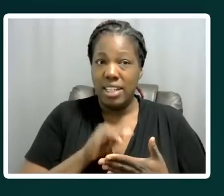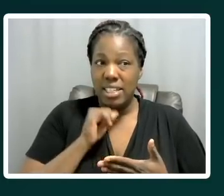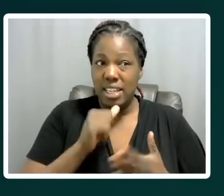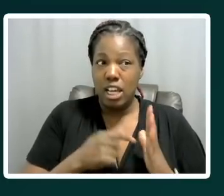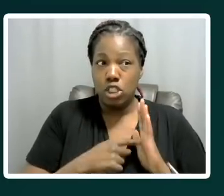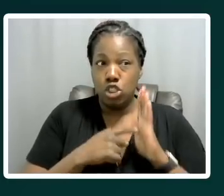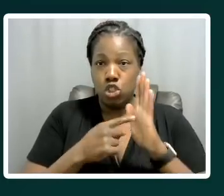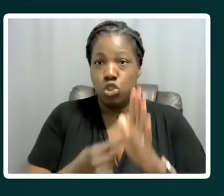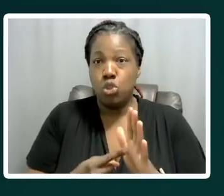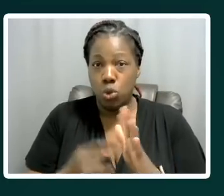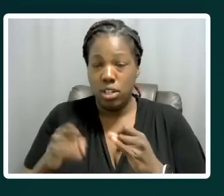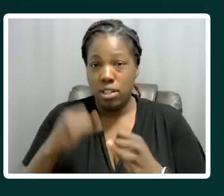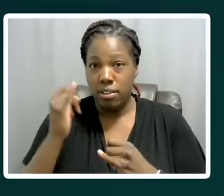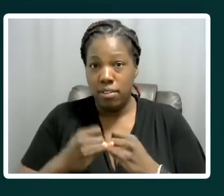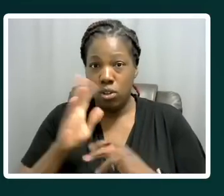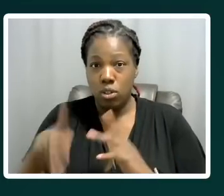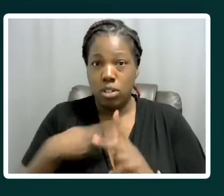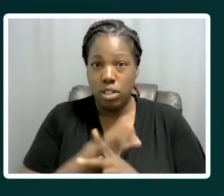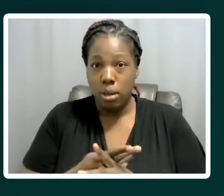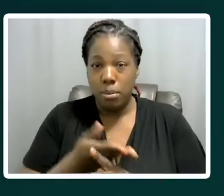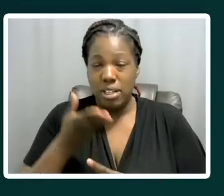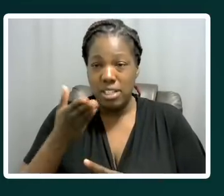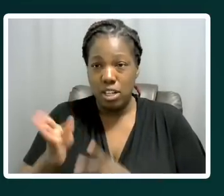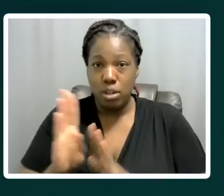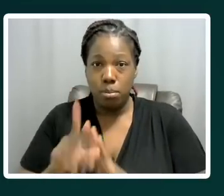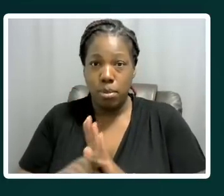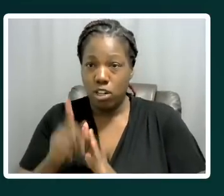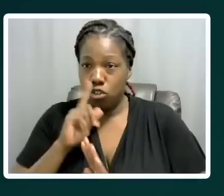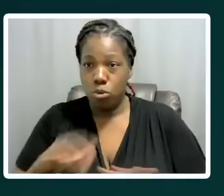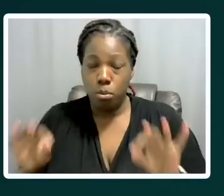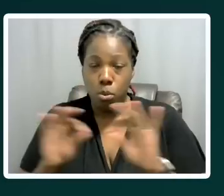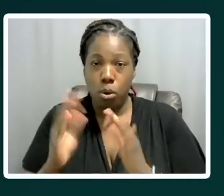final version, but it's there in the backend and was an important step of the design.